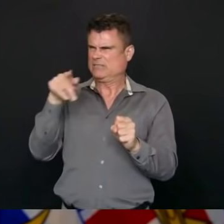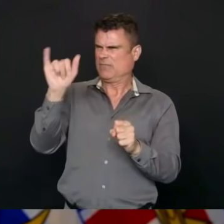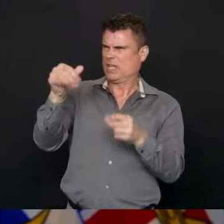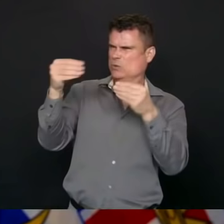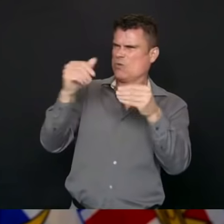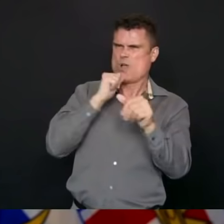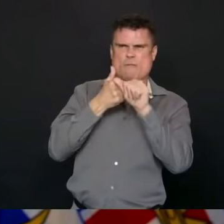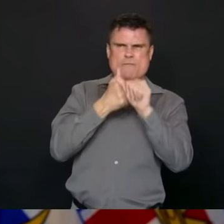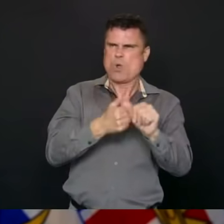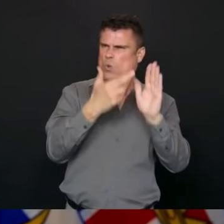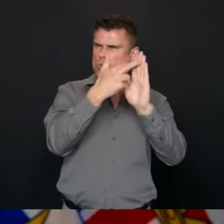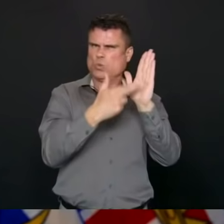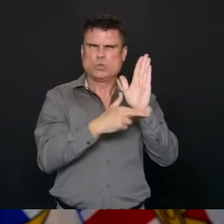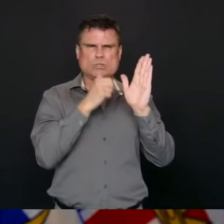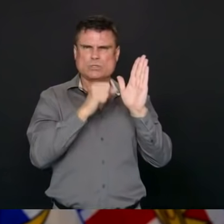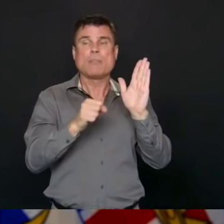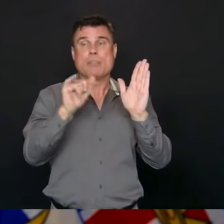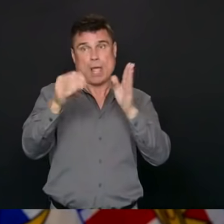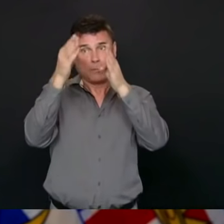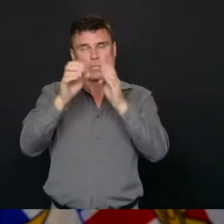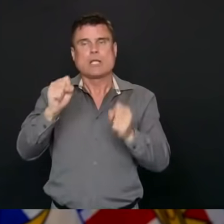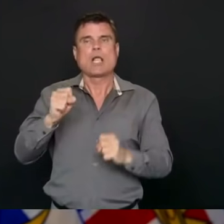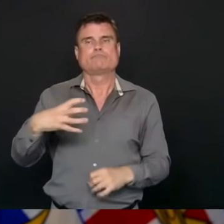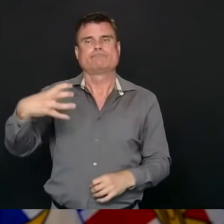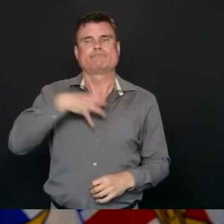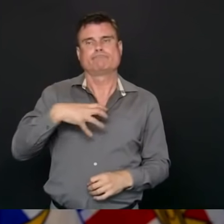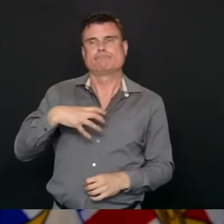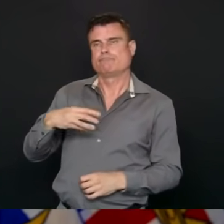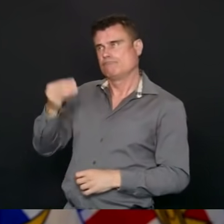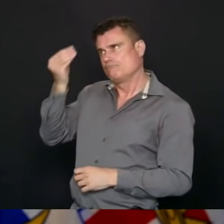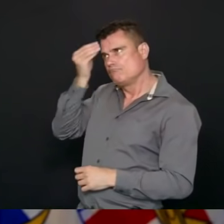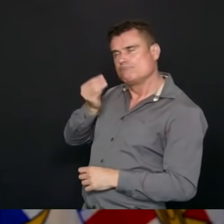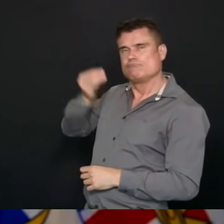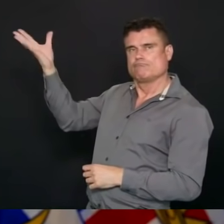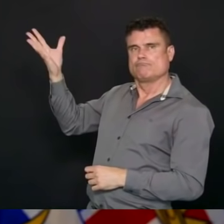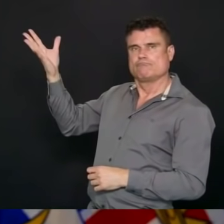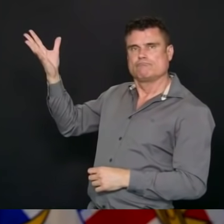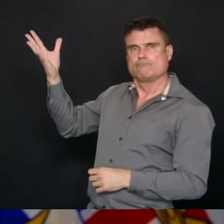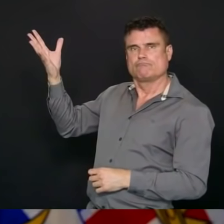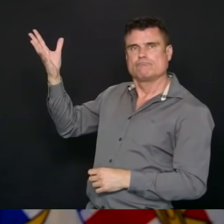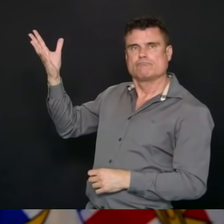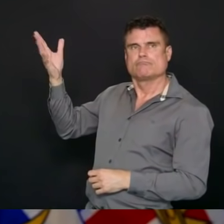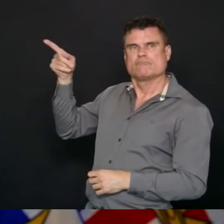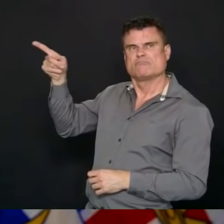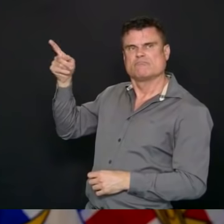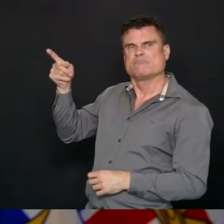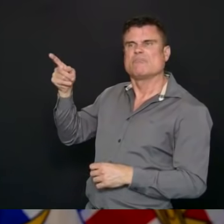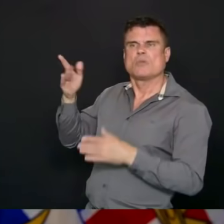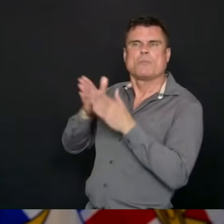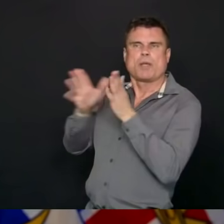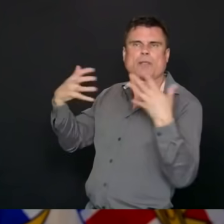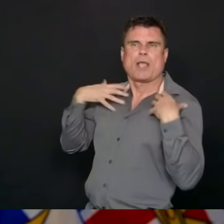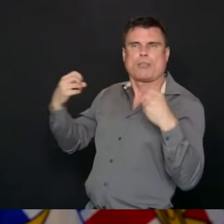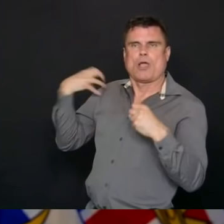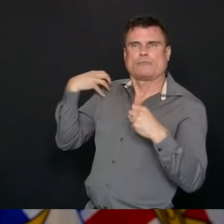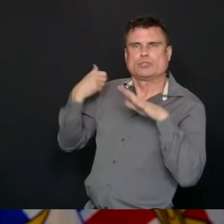concern from somebody who doesn't feel it is safe, Public Health